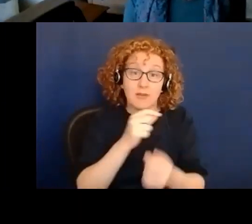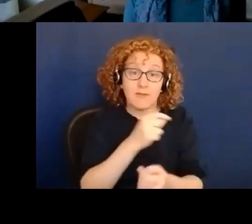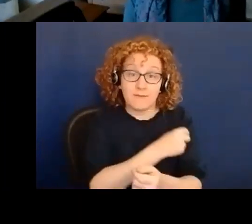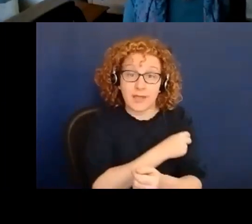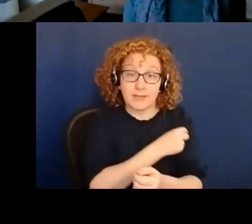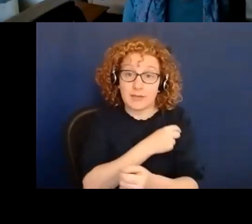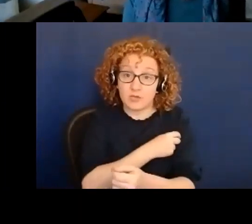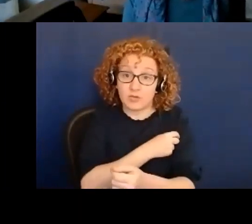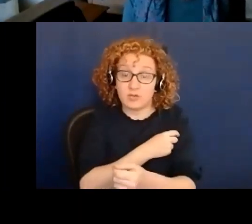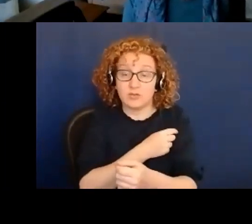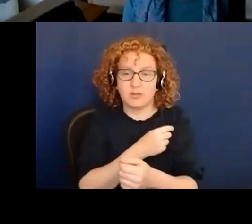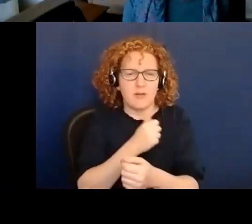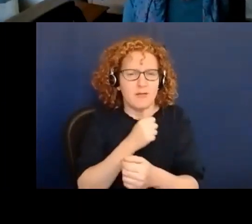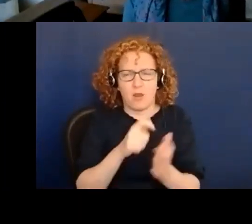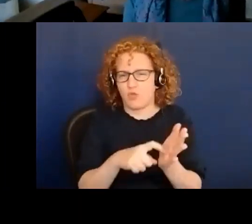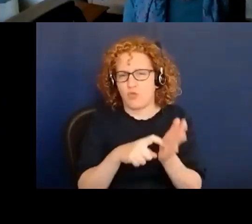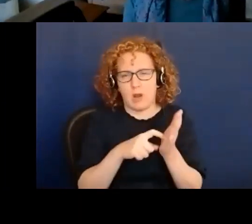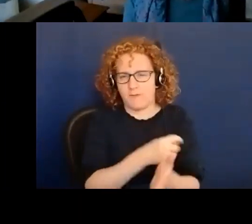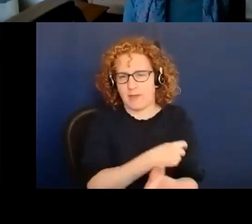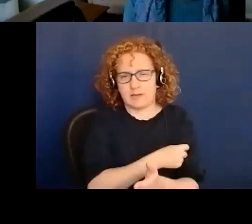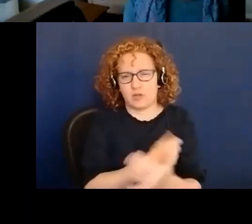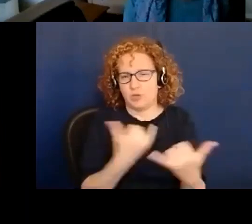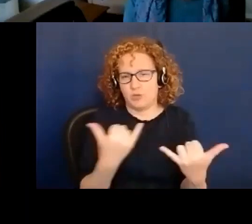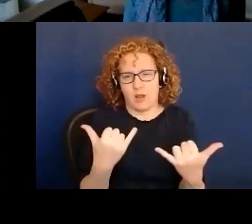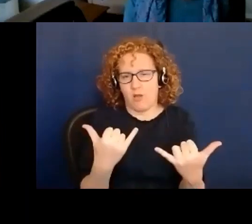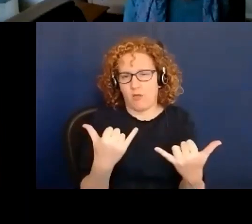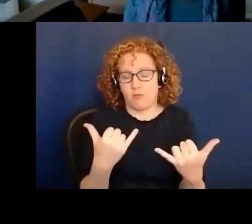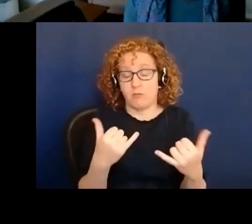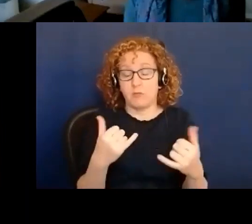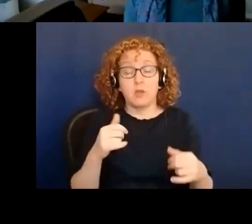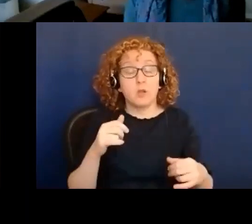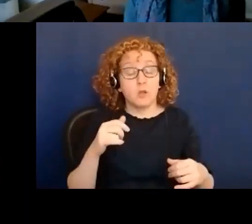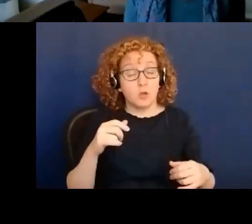requiring vaccinations for everybody right now and we are recognizing vaccinations